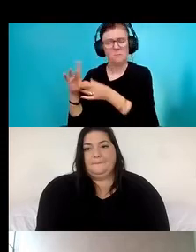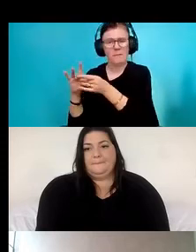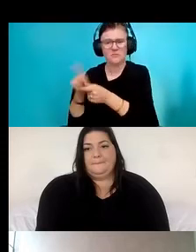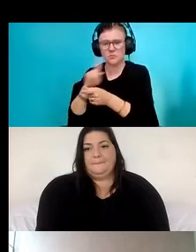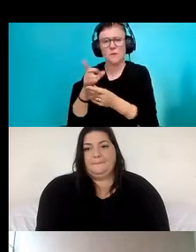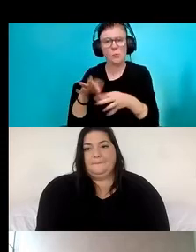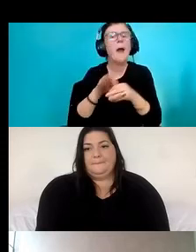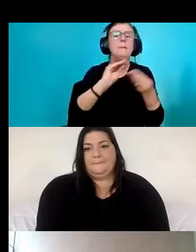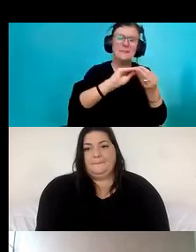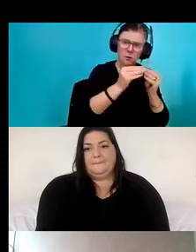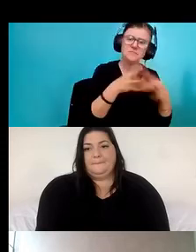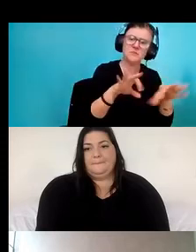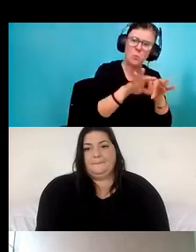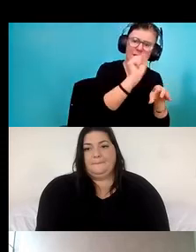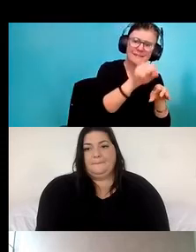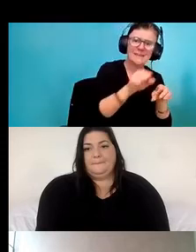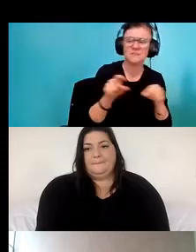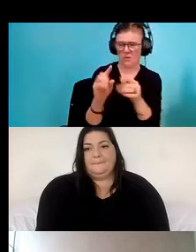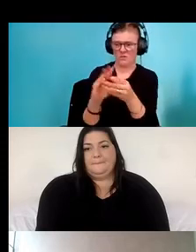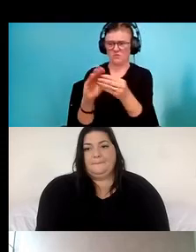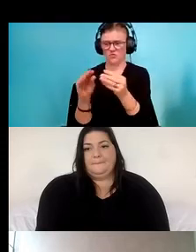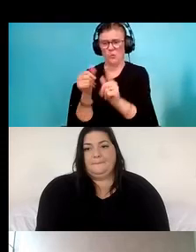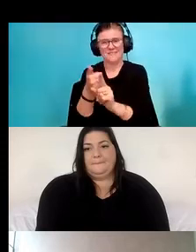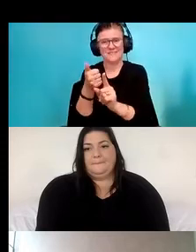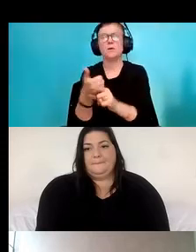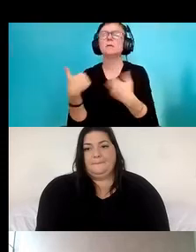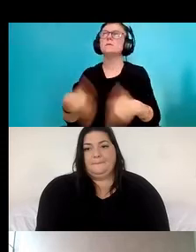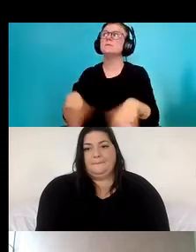These quotes tell the story behind the numbers,